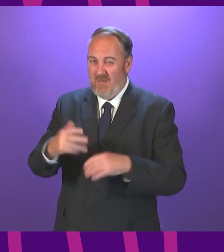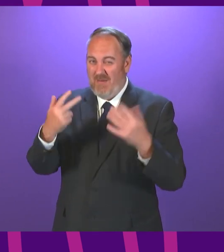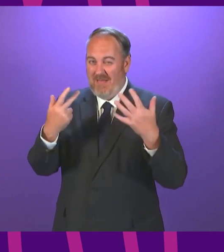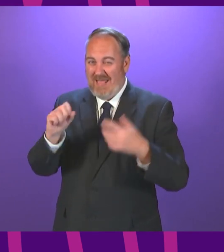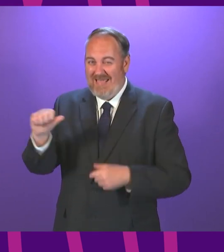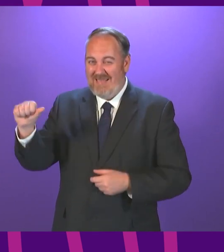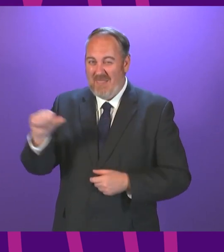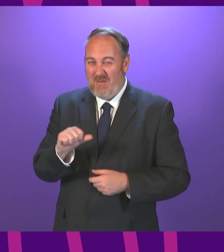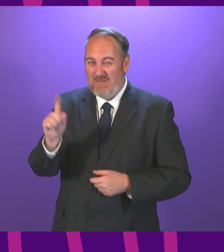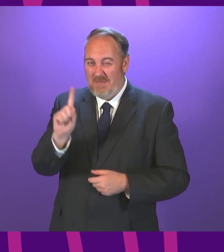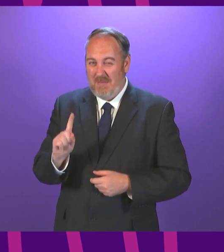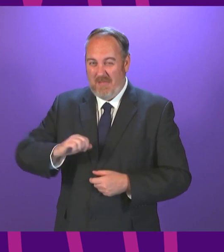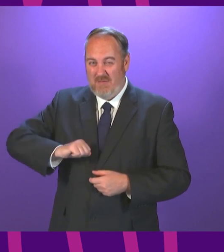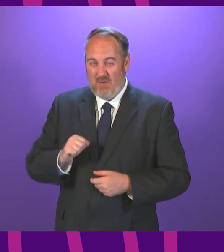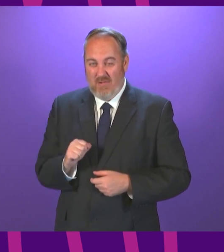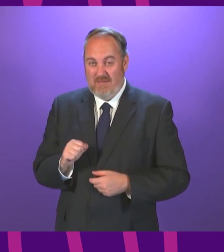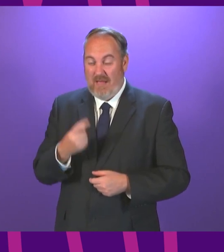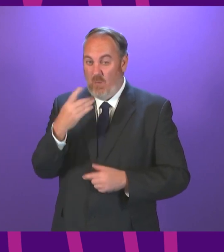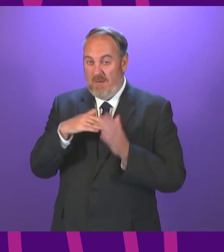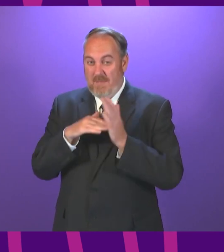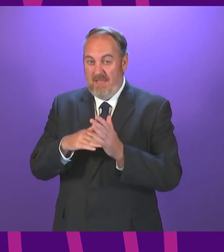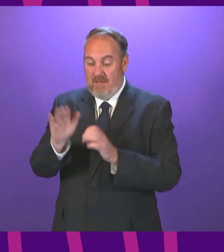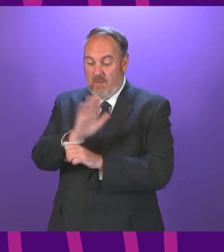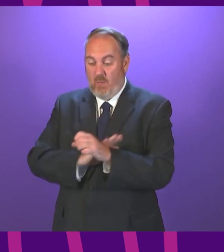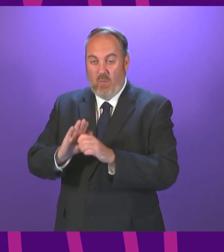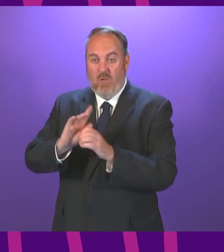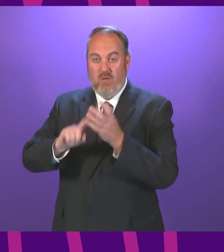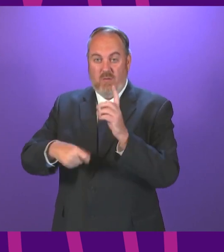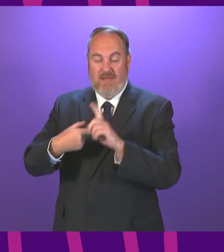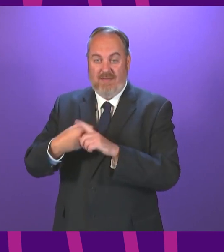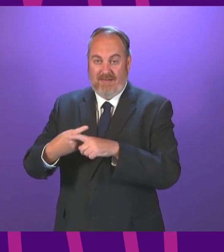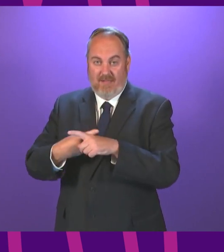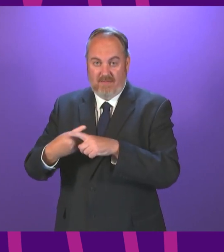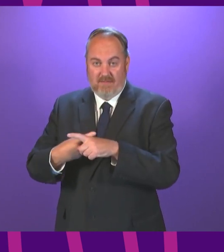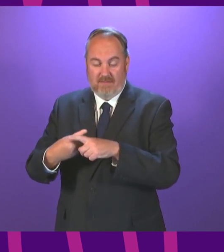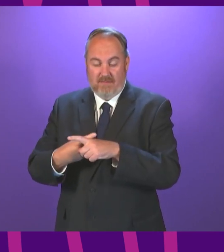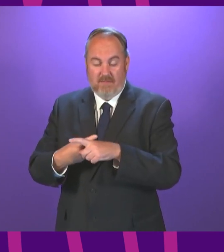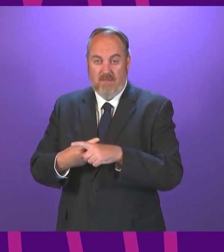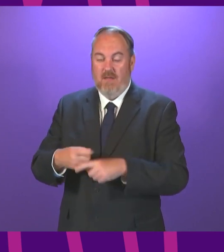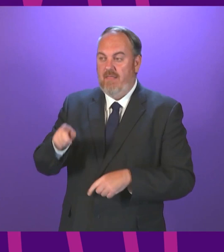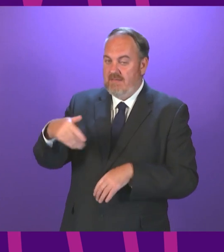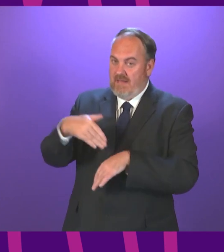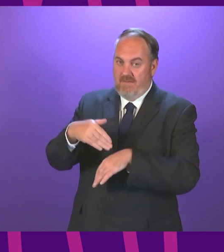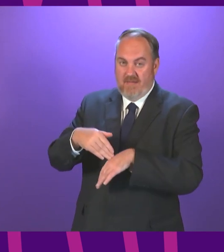in the UK. It is a condition that can cause debilitating respiratory, cardiological and neurological symptoms.